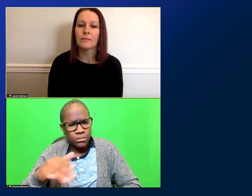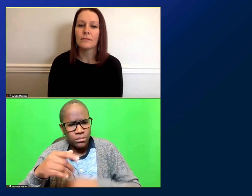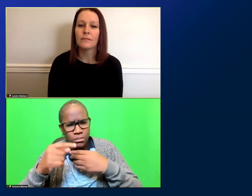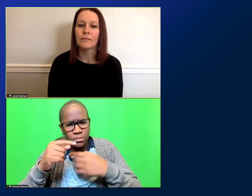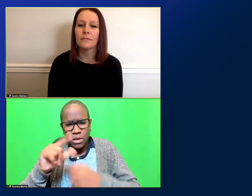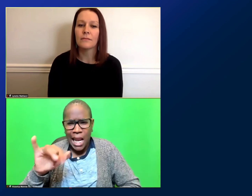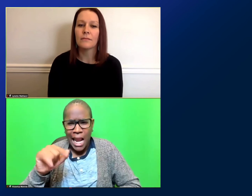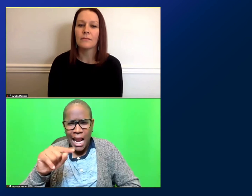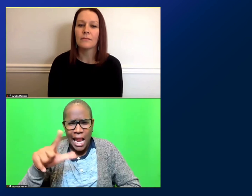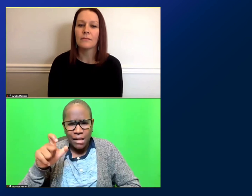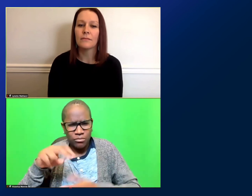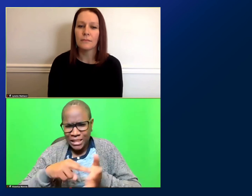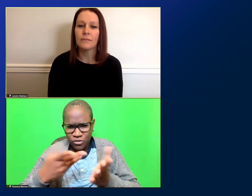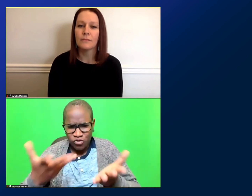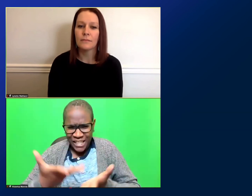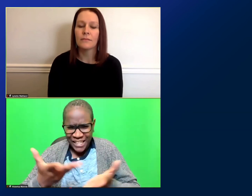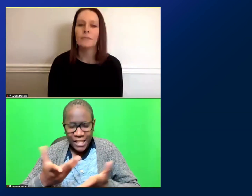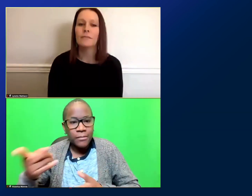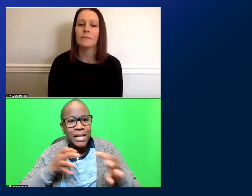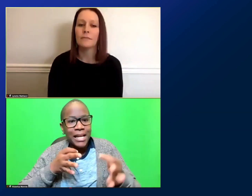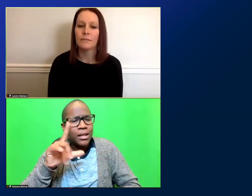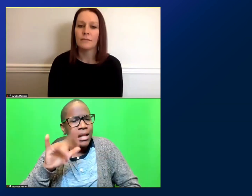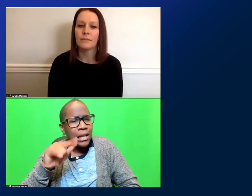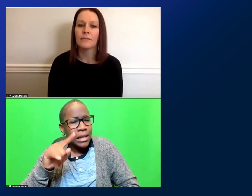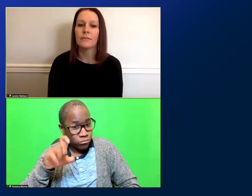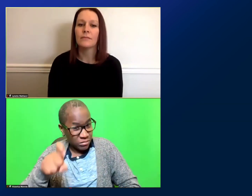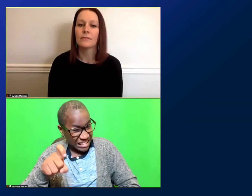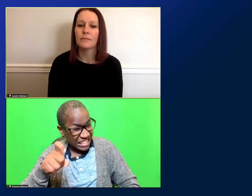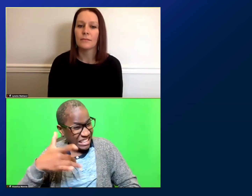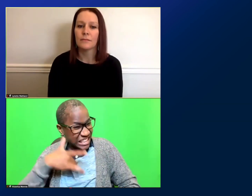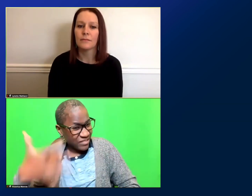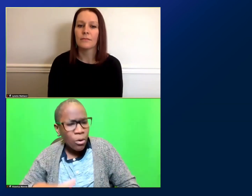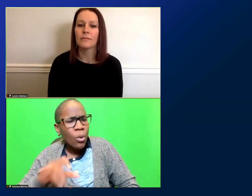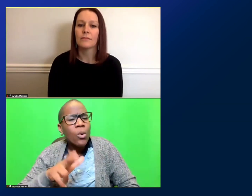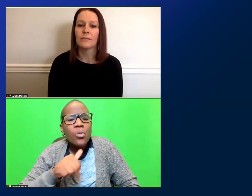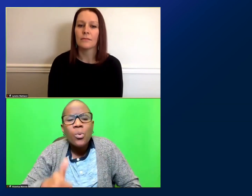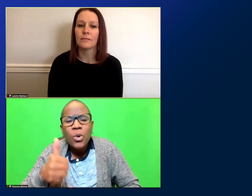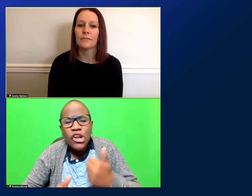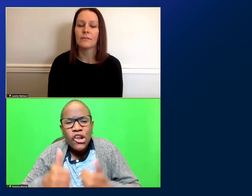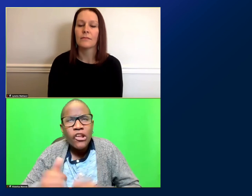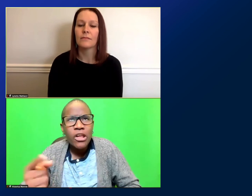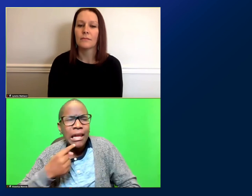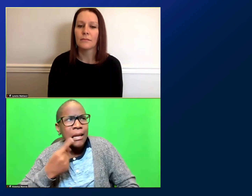child you know what do you see here and have them explain uh you know what they see you see the word